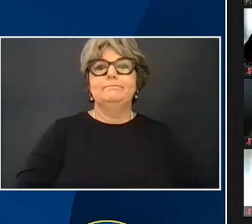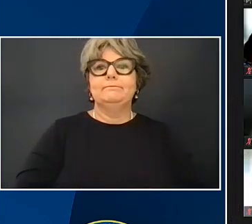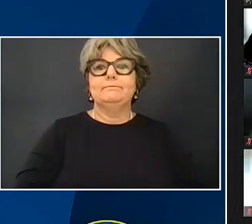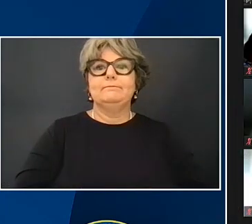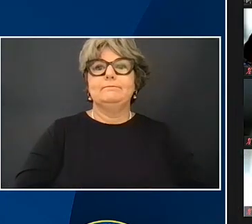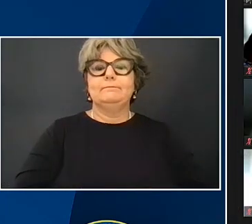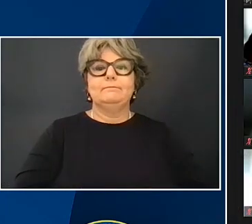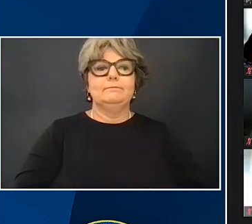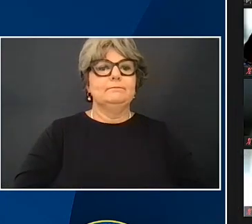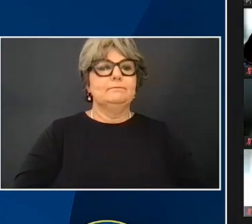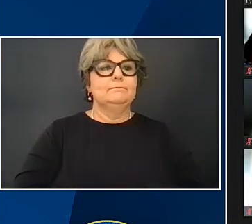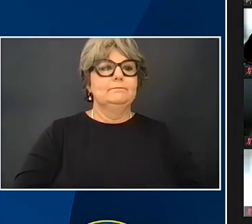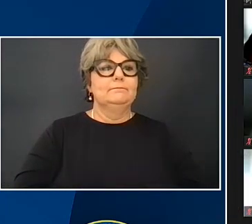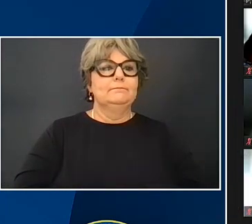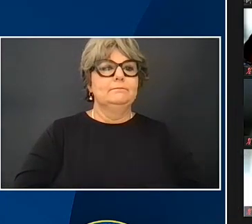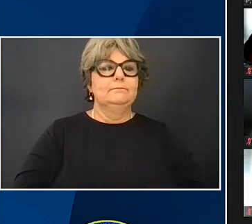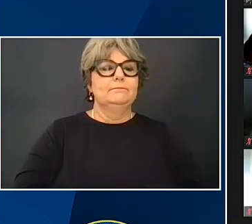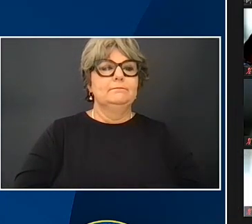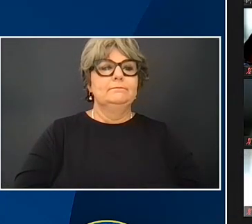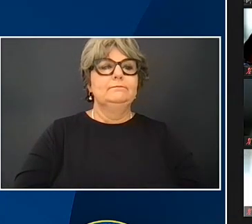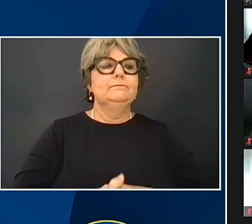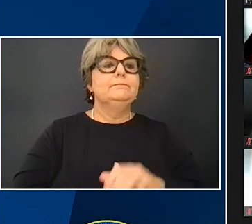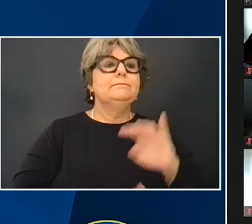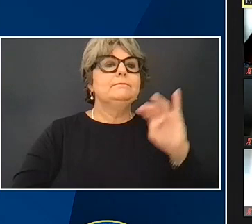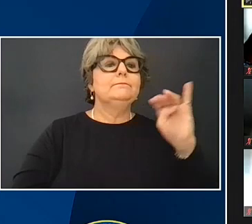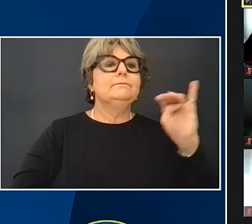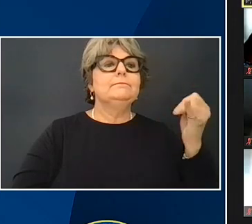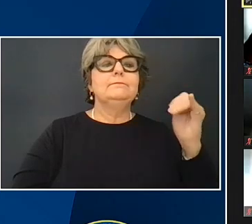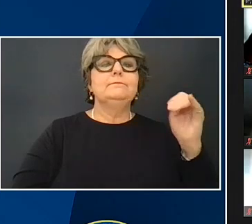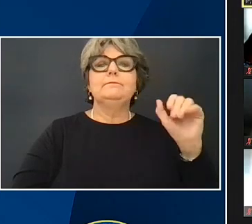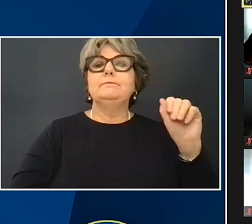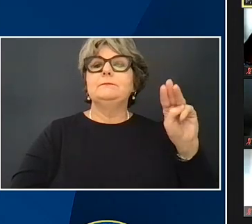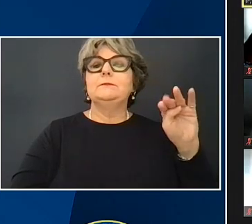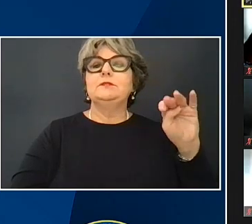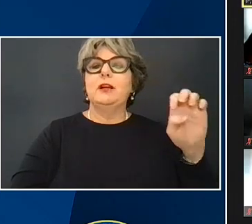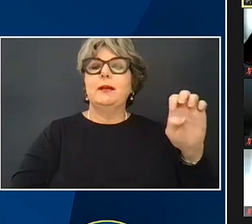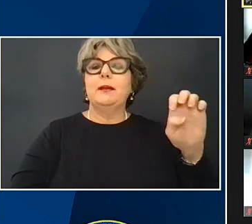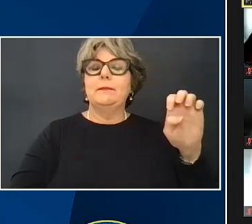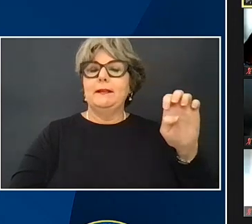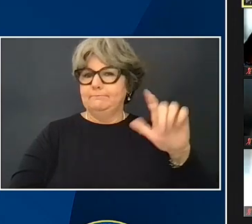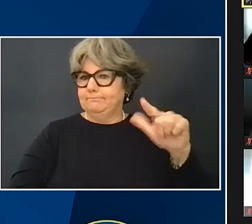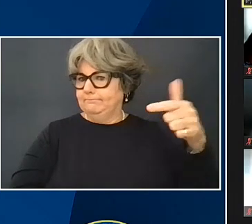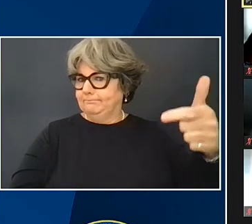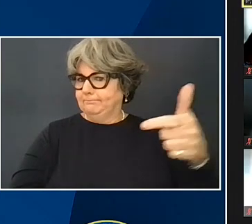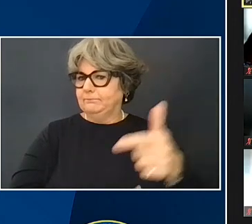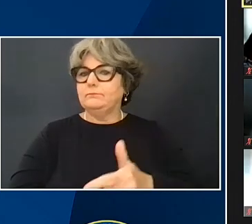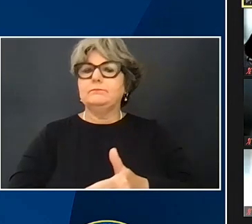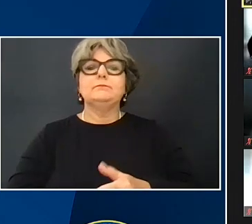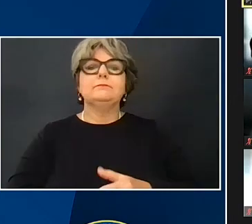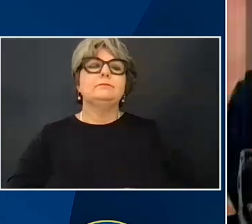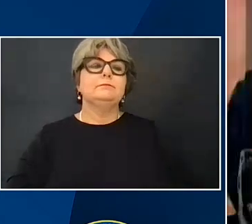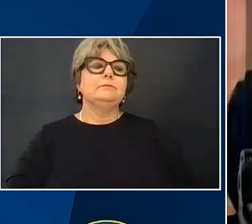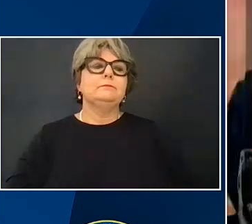Thank you both. Jamie, we'll go to you next. Thank you. Robyn's asking some good